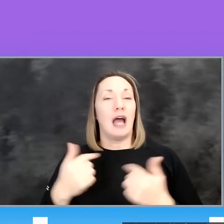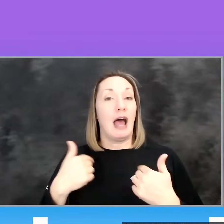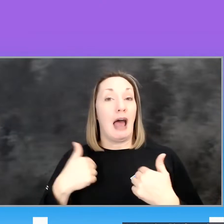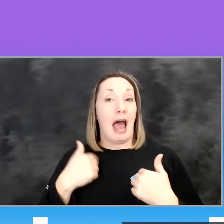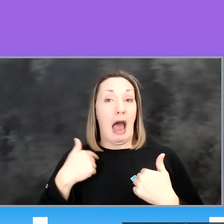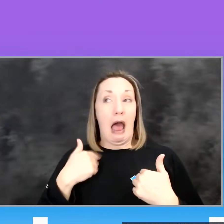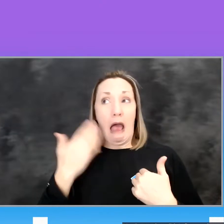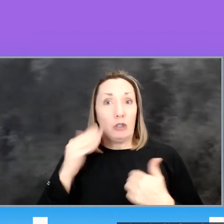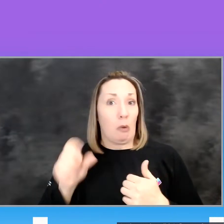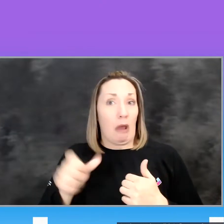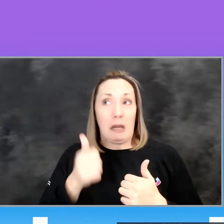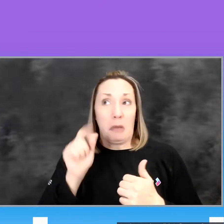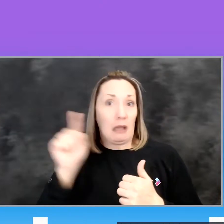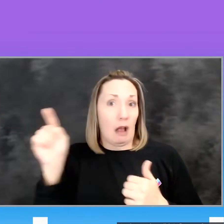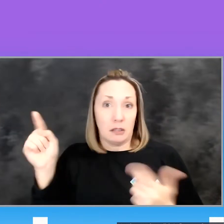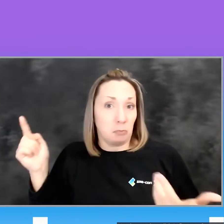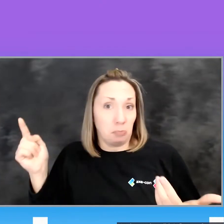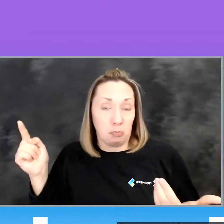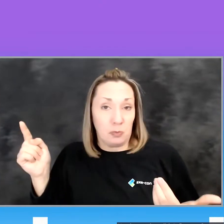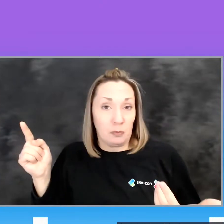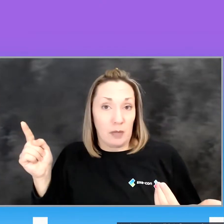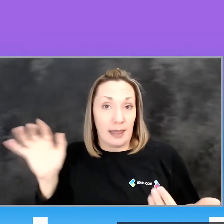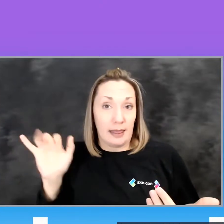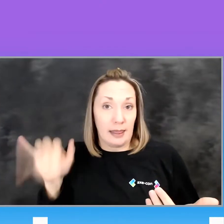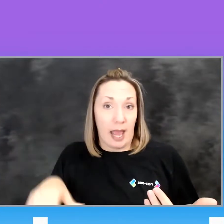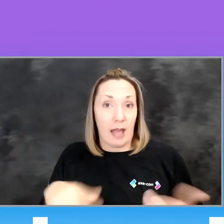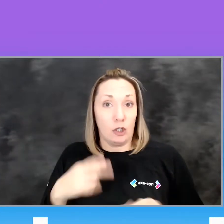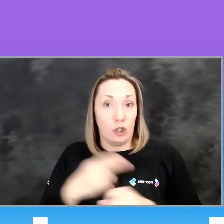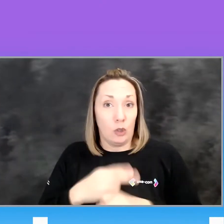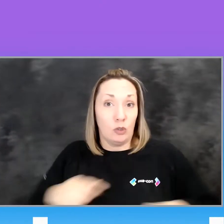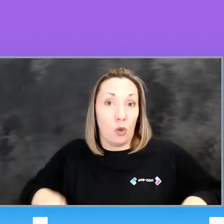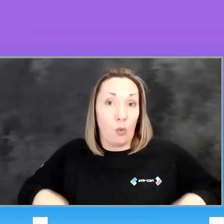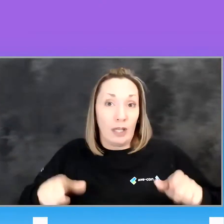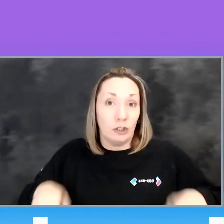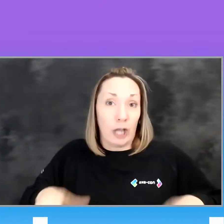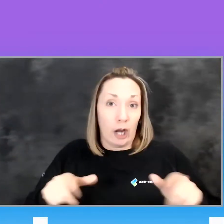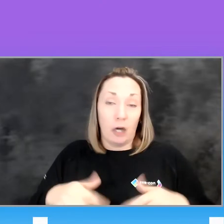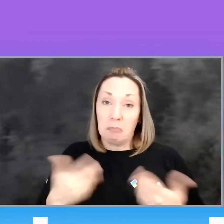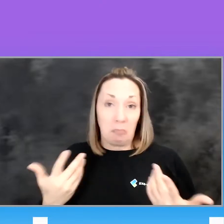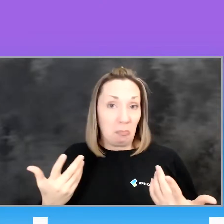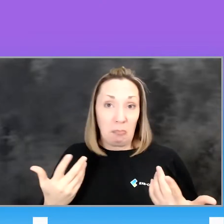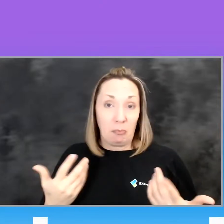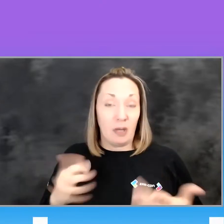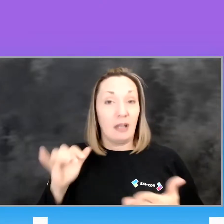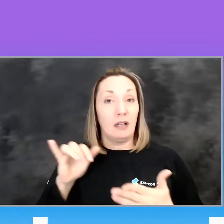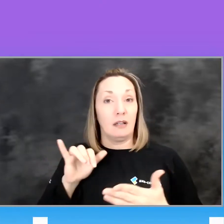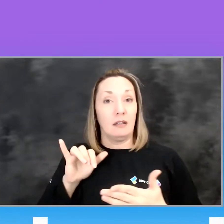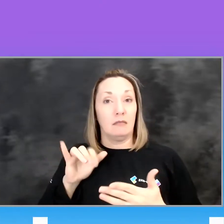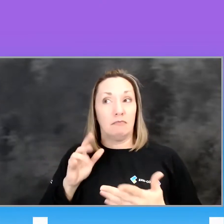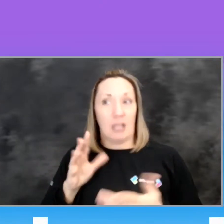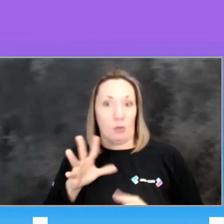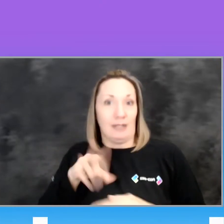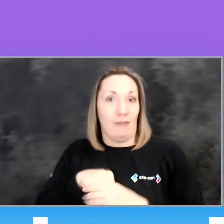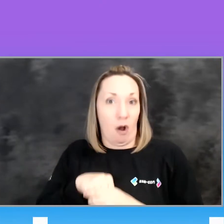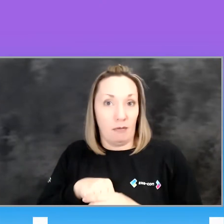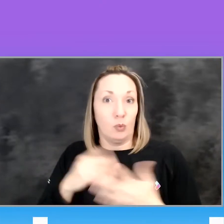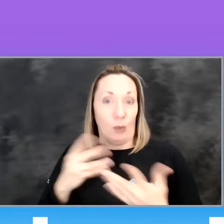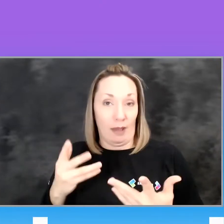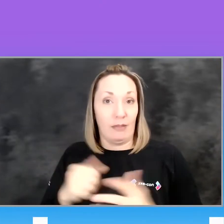didn't know anybody else that, you know, used a wheelchair that